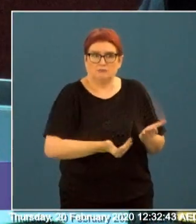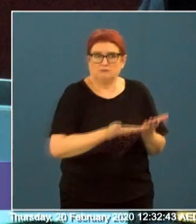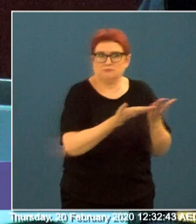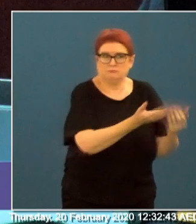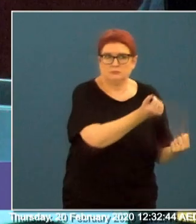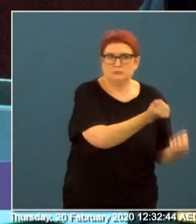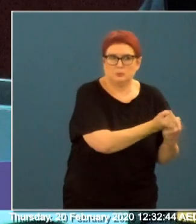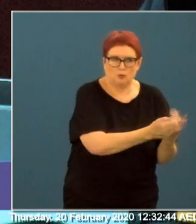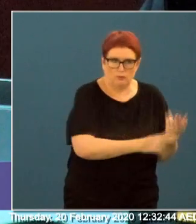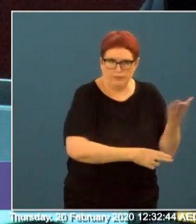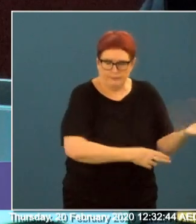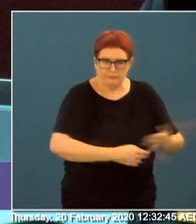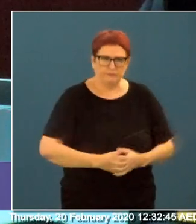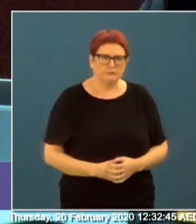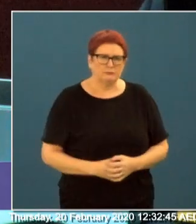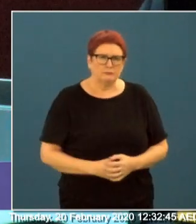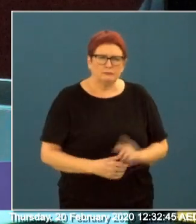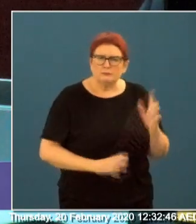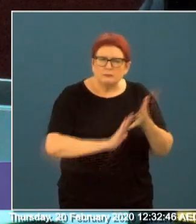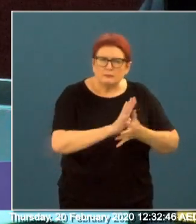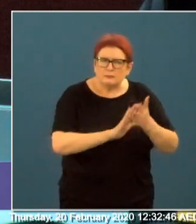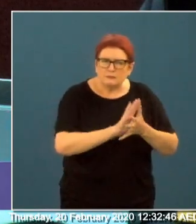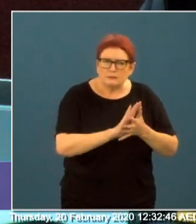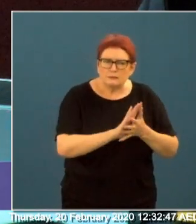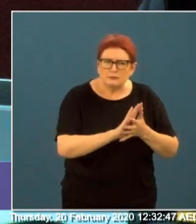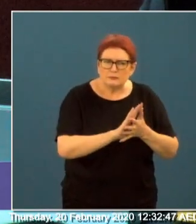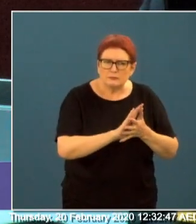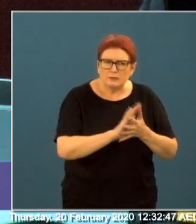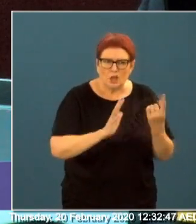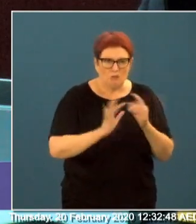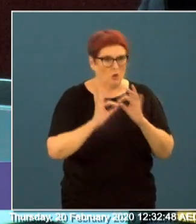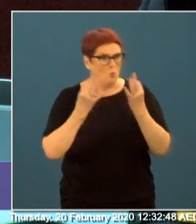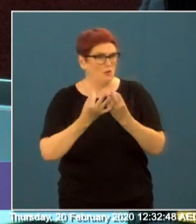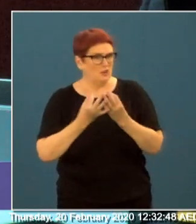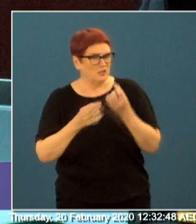to registered NDIS providers? Does that have any implications?